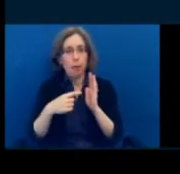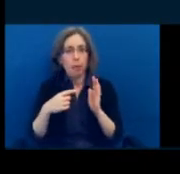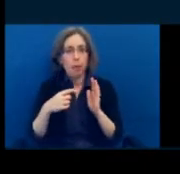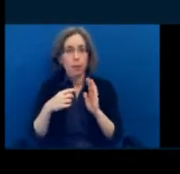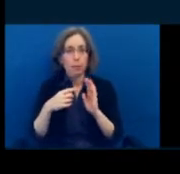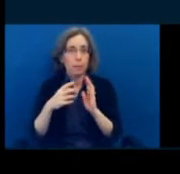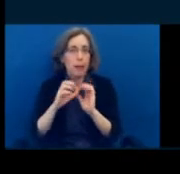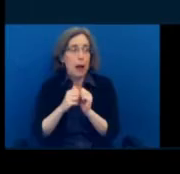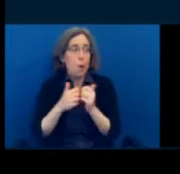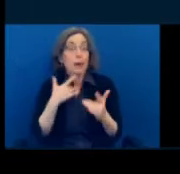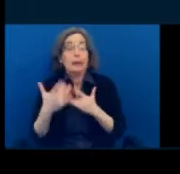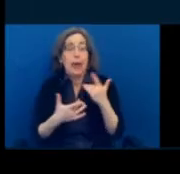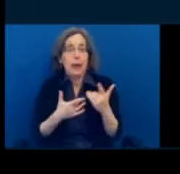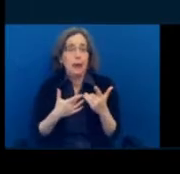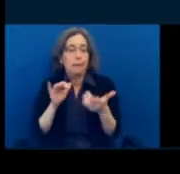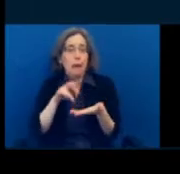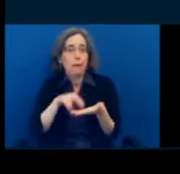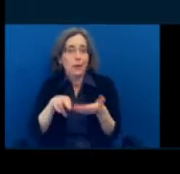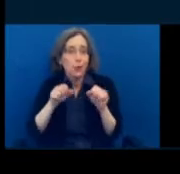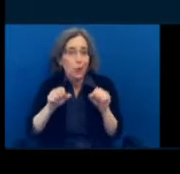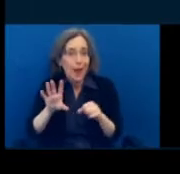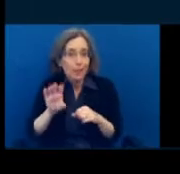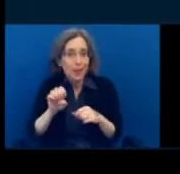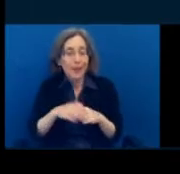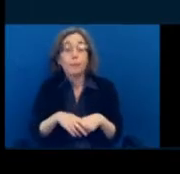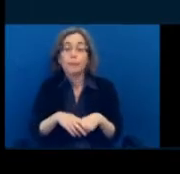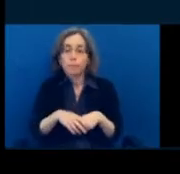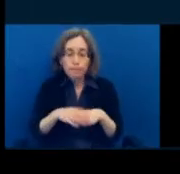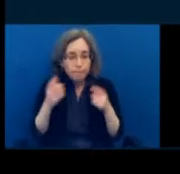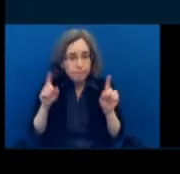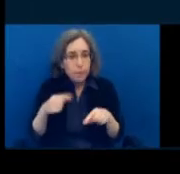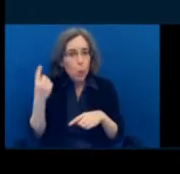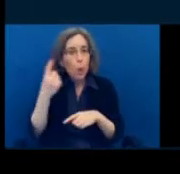HOW EXCITING THIS TYPE OF RESEARCH CAN BE, 1 DAY I WAS WORKING THROUGH THE OBSTETRIC